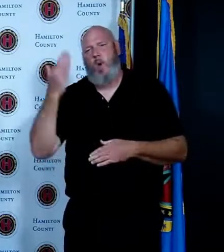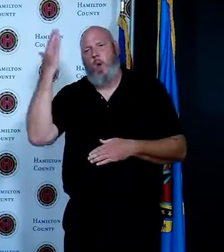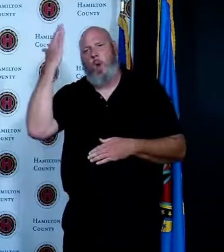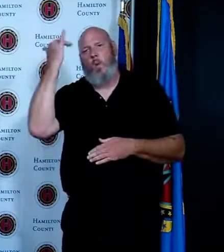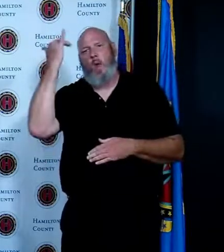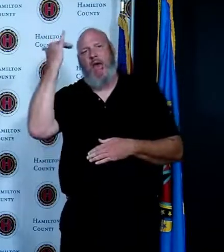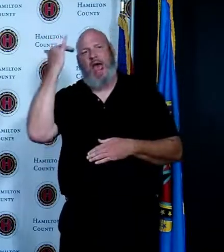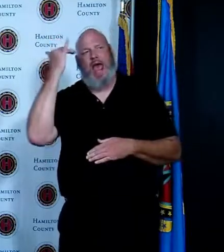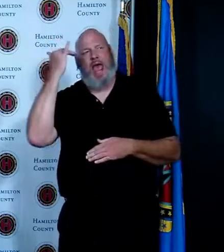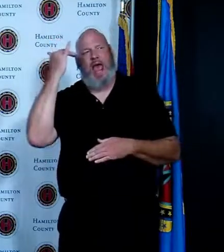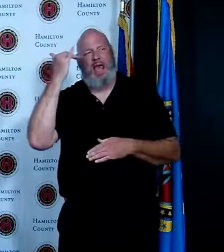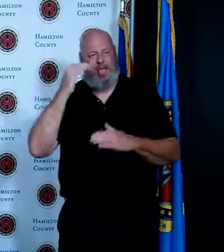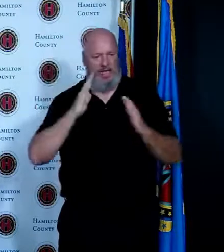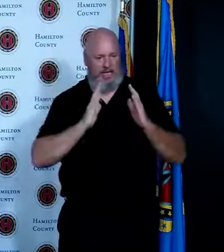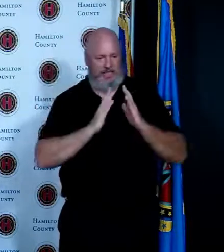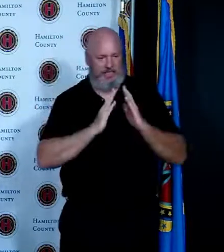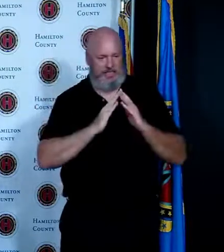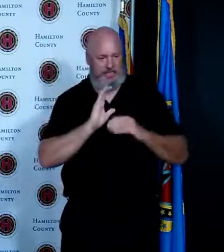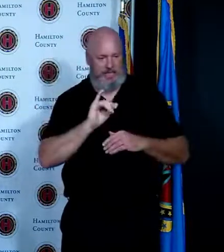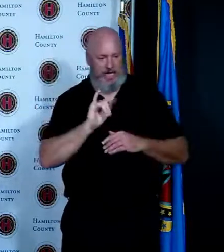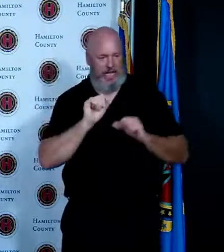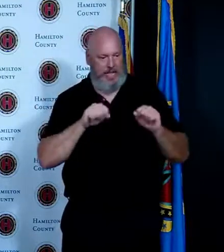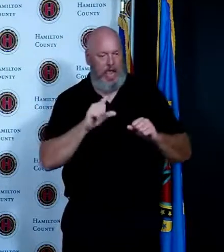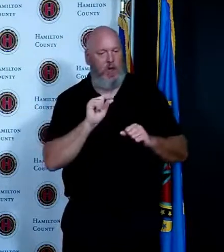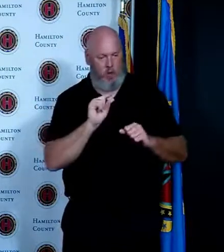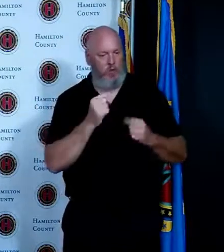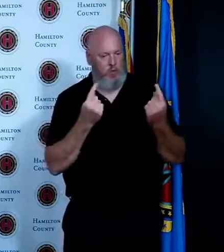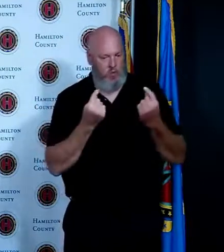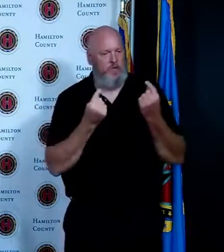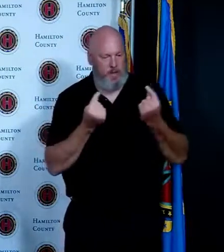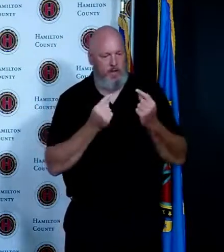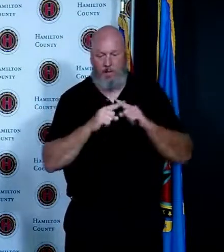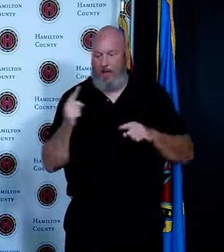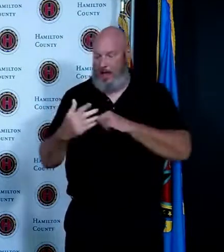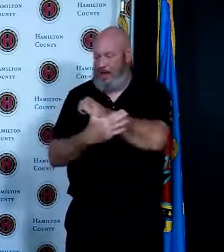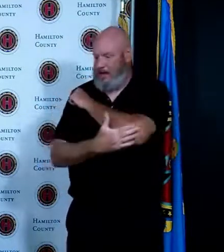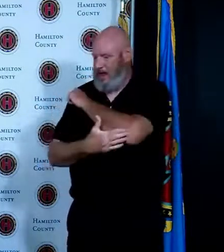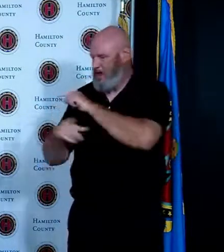because their home rule so we have to follow the lead of the state and that is